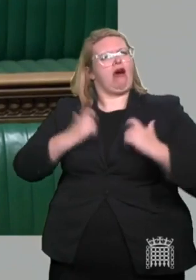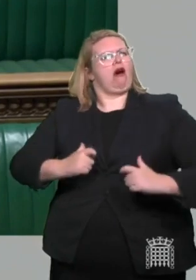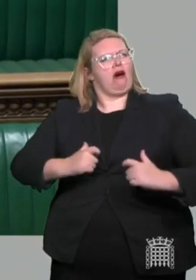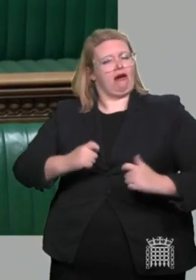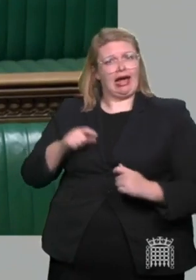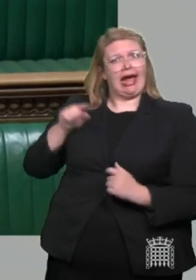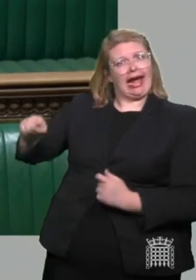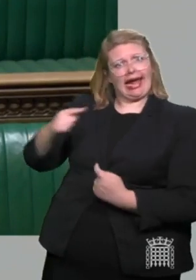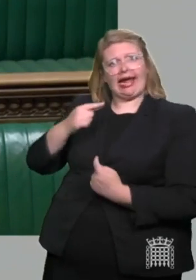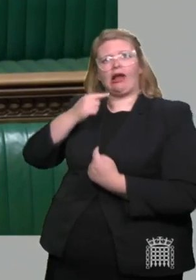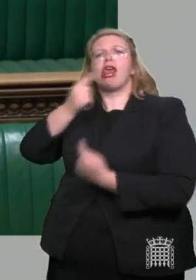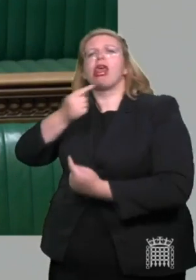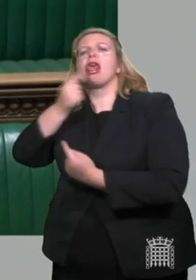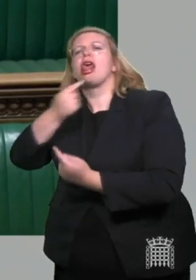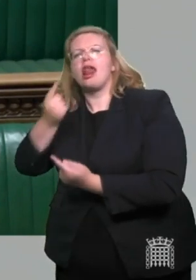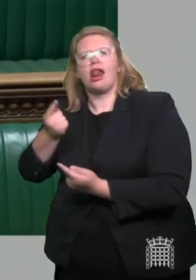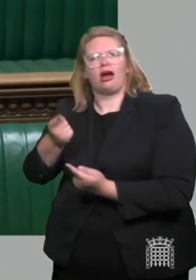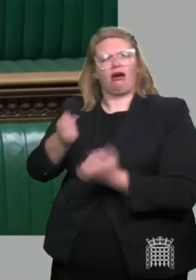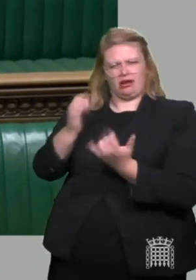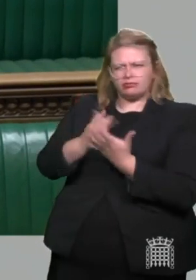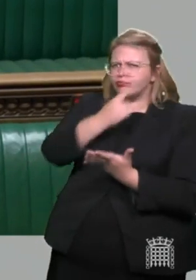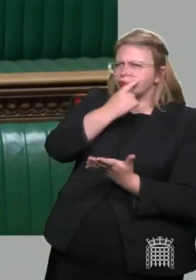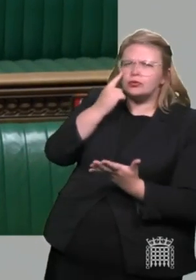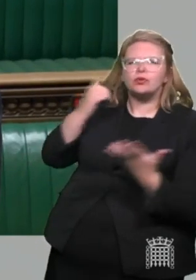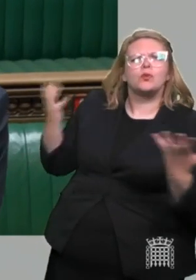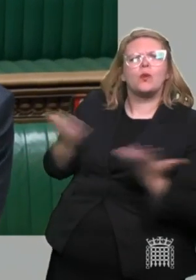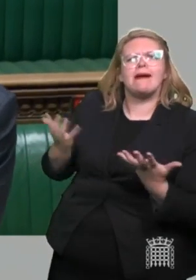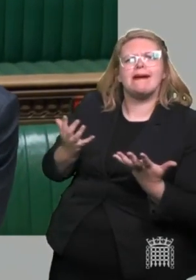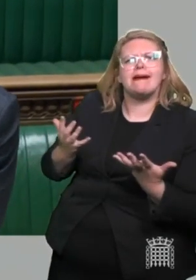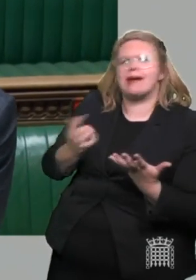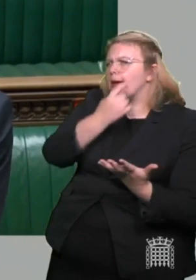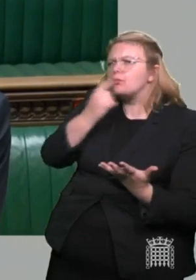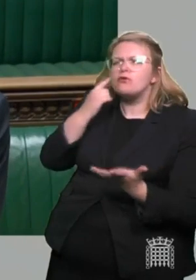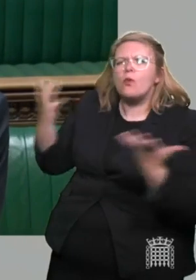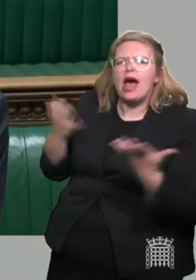he should come to this House and substantiate those allegations and say where he heard them and